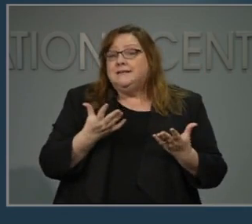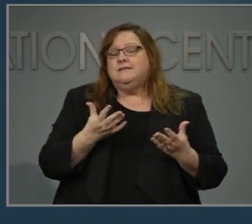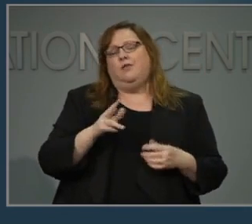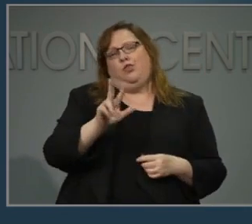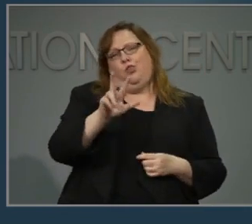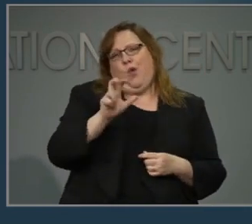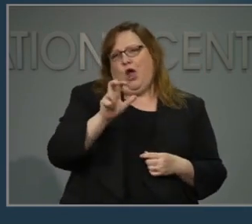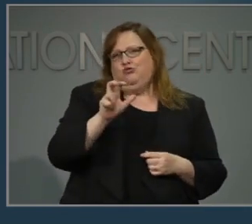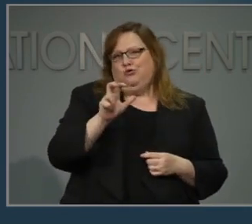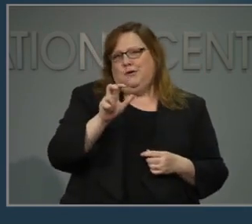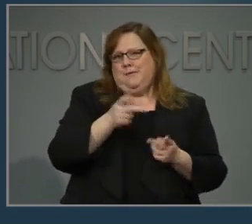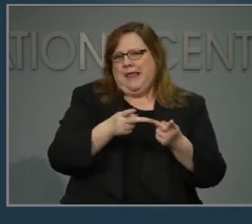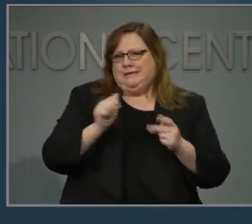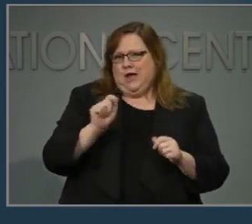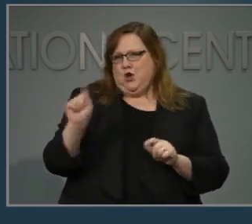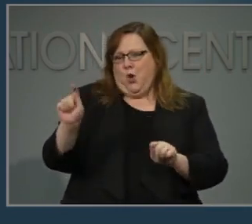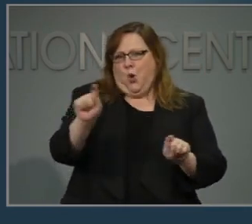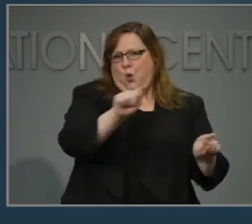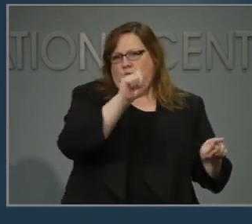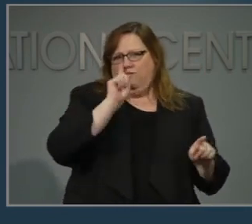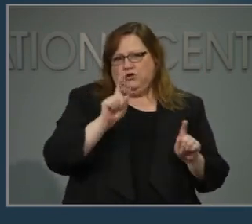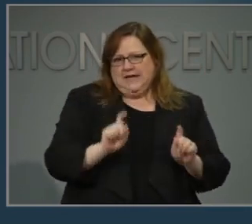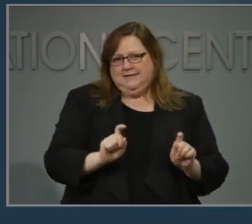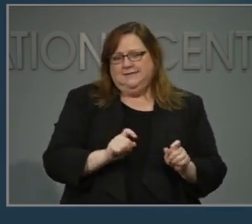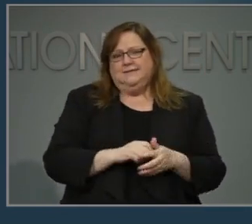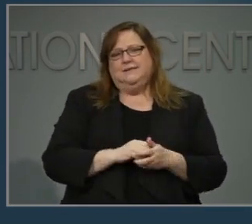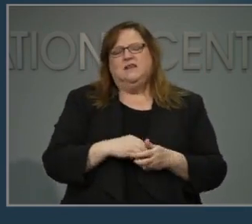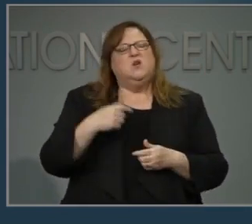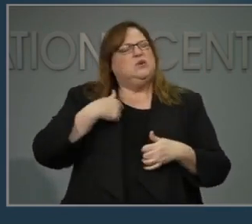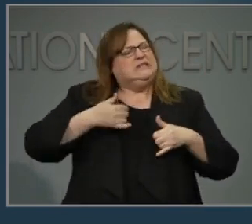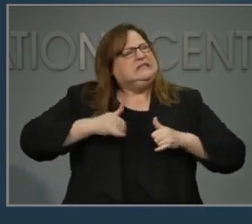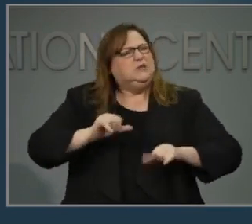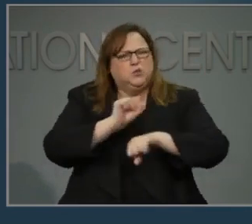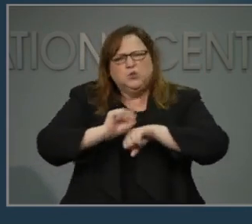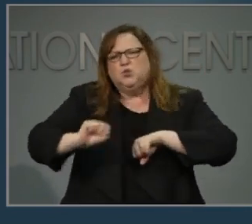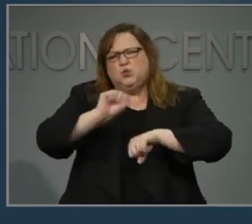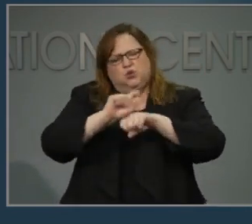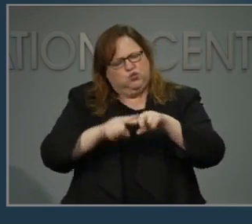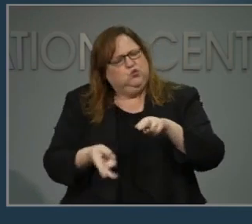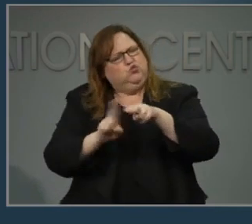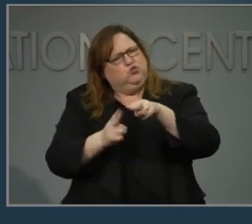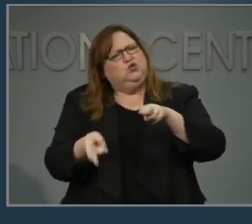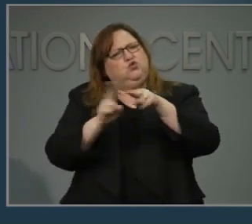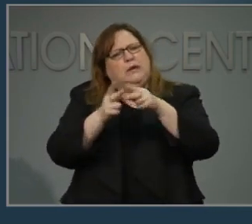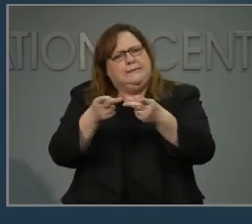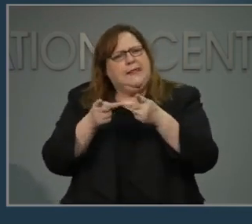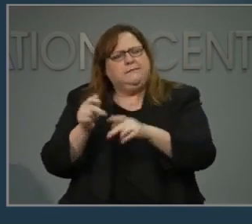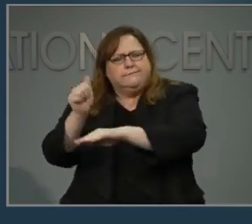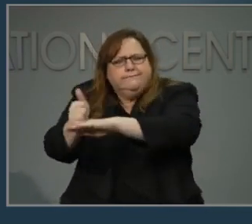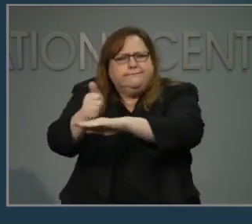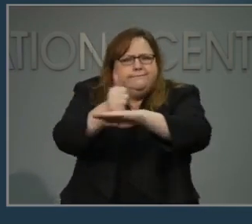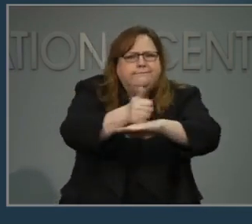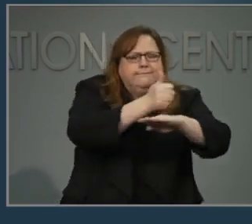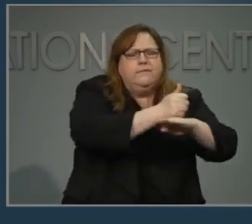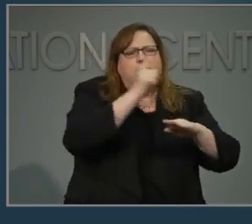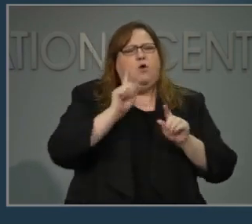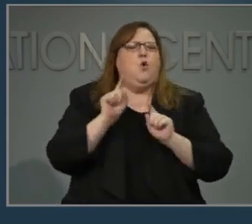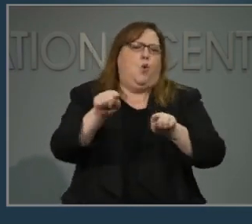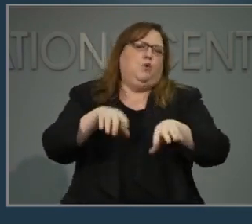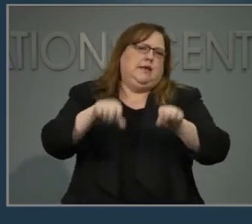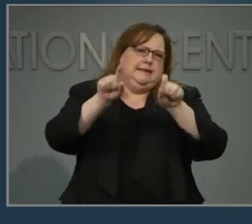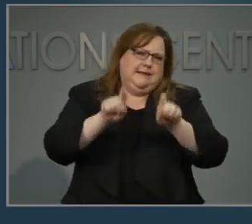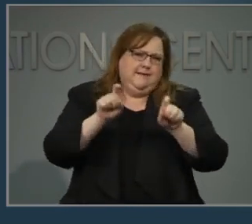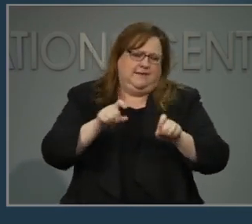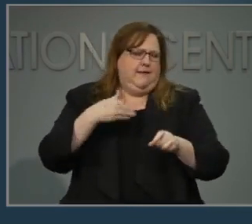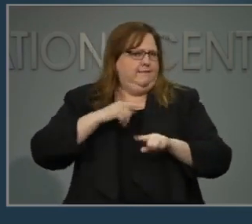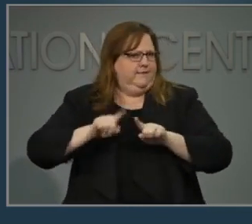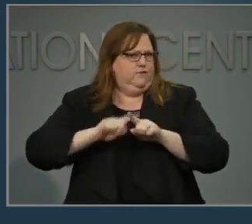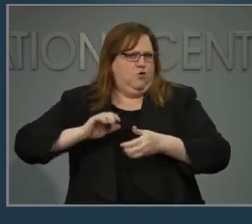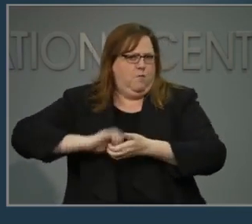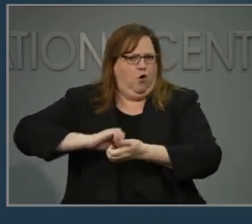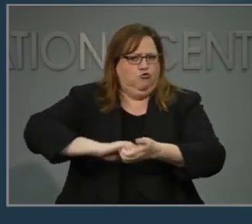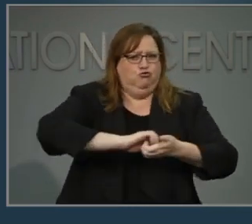WE ARE WORKING WITH COUNTIES AS WELL AS PARTNERS FROM THE PRIVATE SECTOR TO CONTINUE TO EXPAND ACCESS TO TESTING ACROSS THE WHOLE STATE.